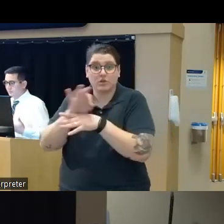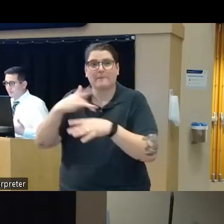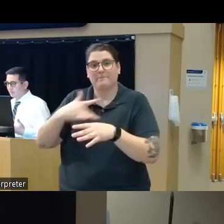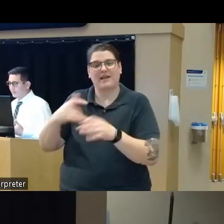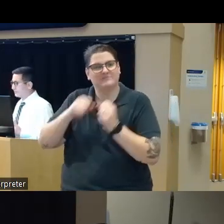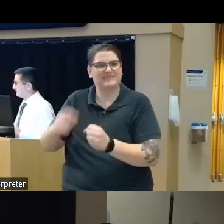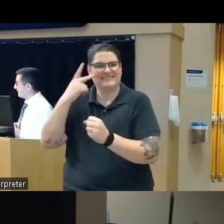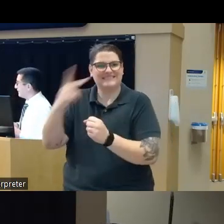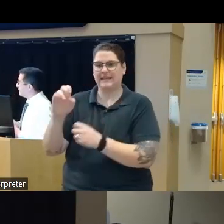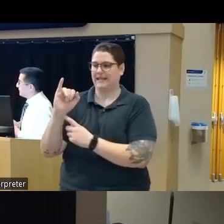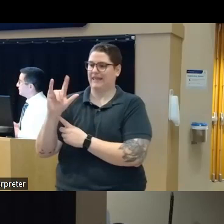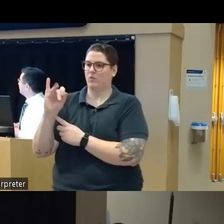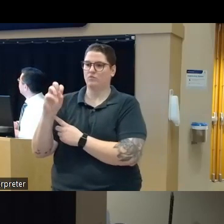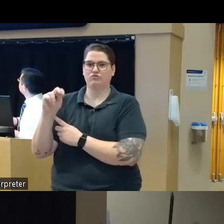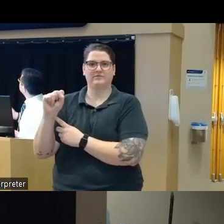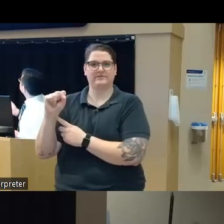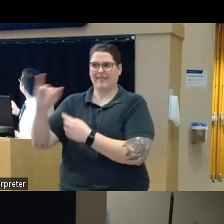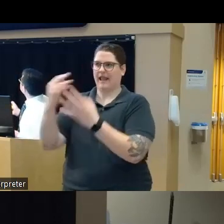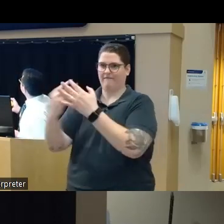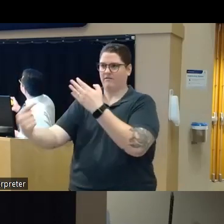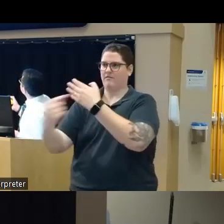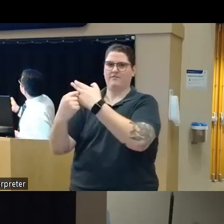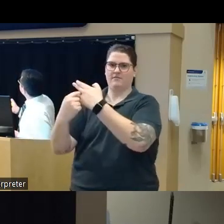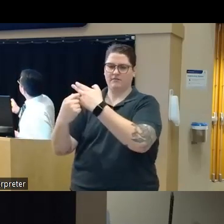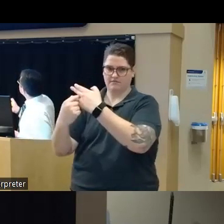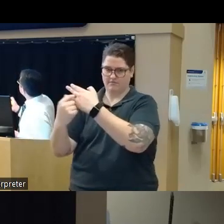perceptual elaborations that patients might experience and when you look at people with